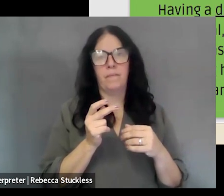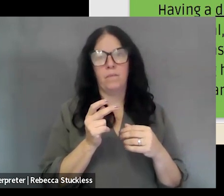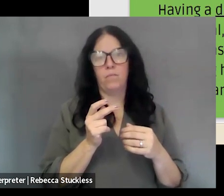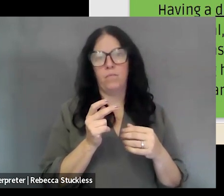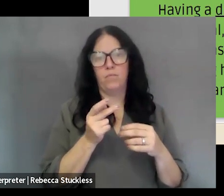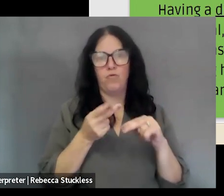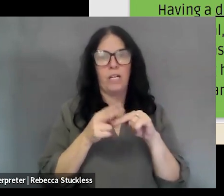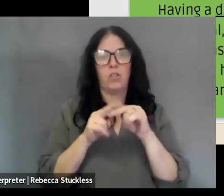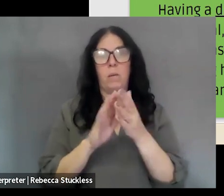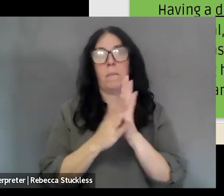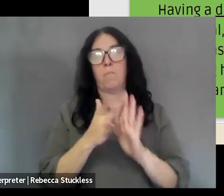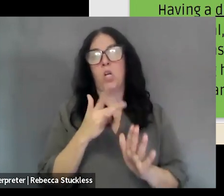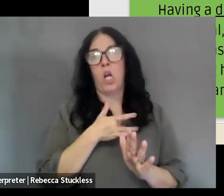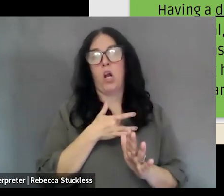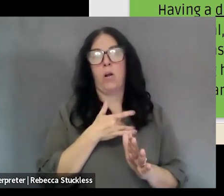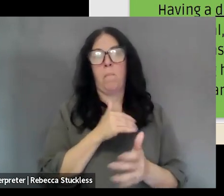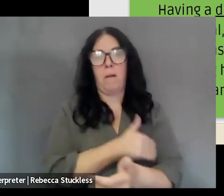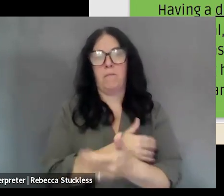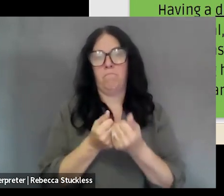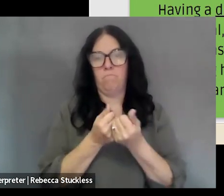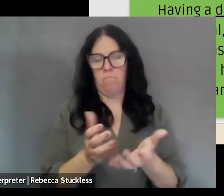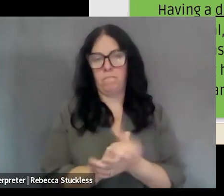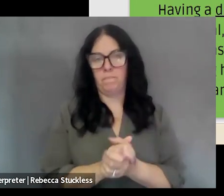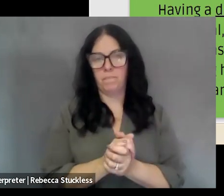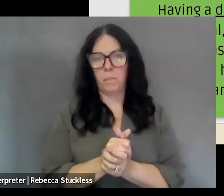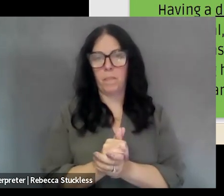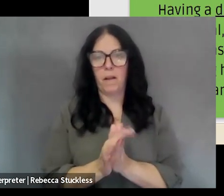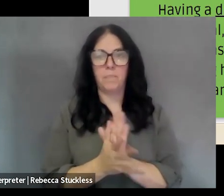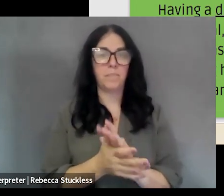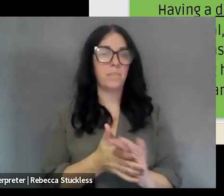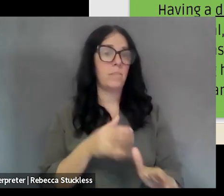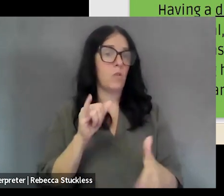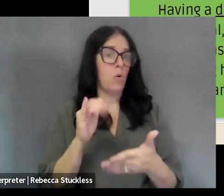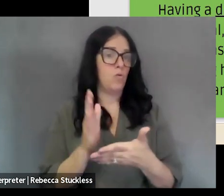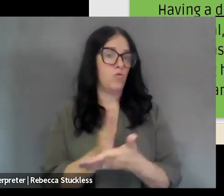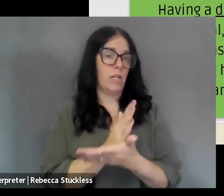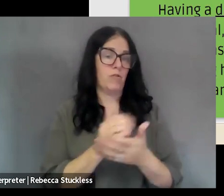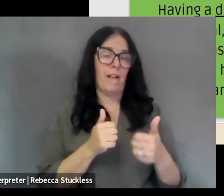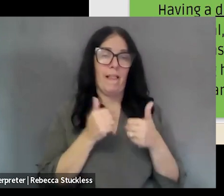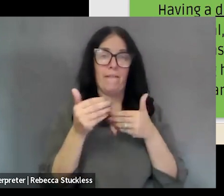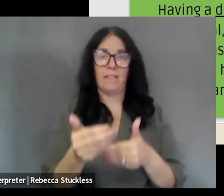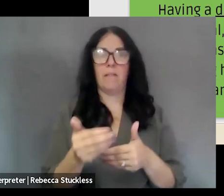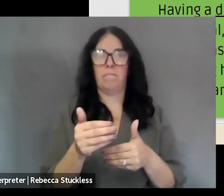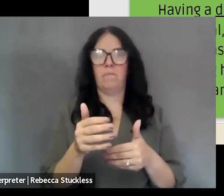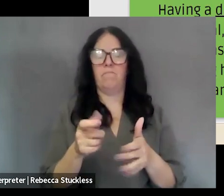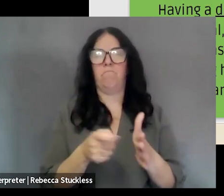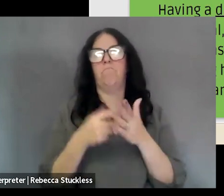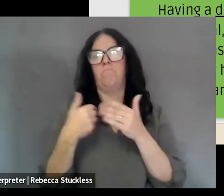your cardiac muscle because those bigger ranges over a lifetime can take quite a toll. Next slide,